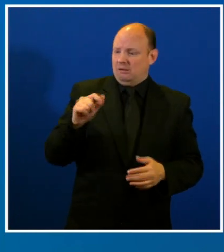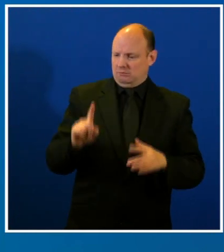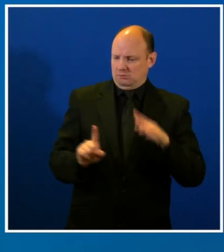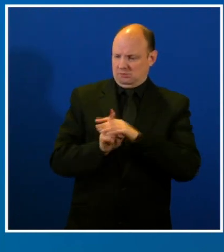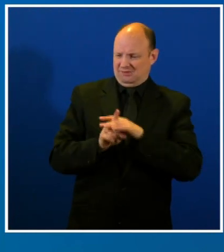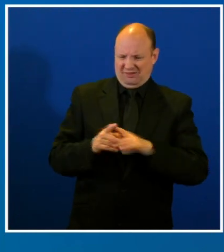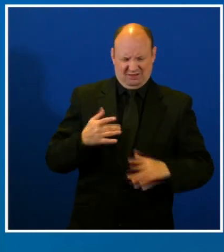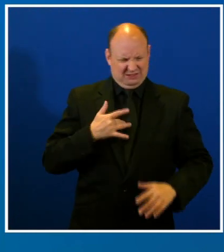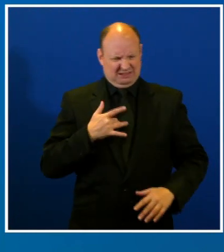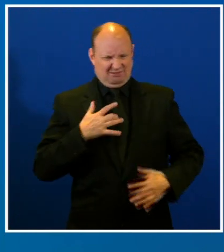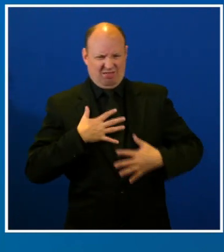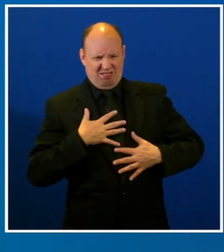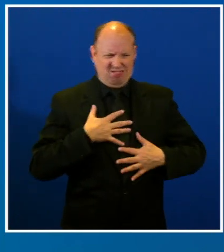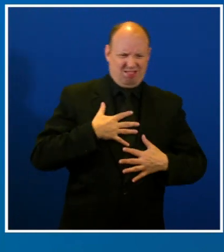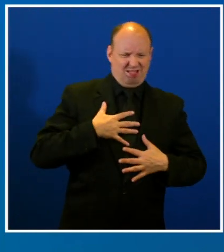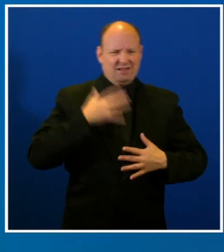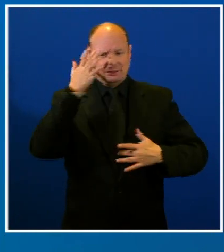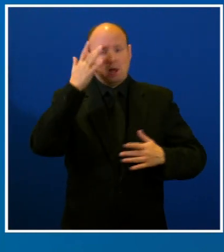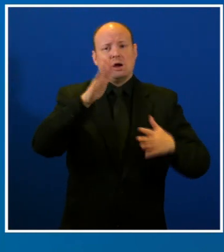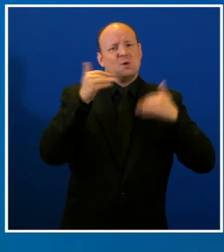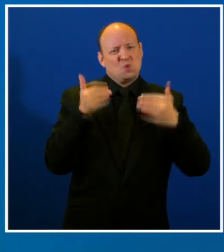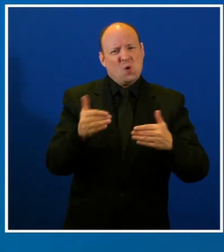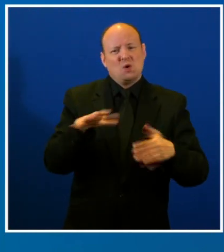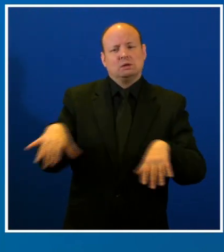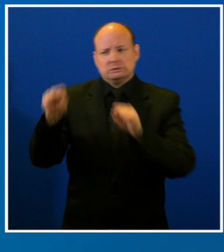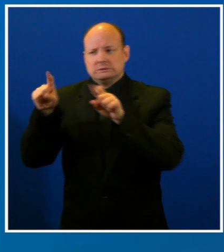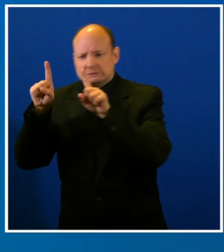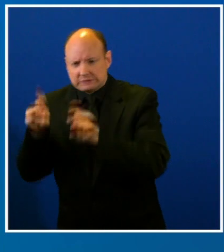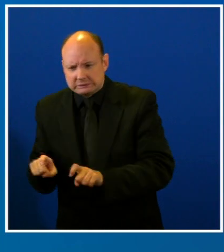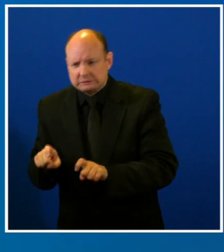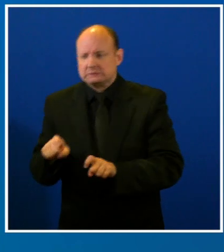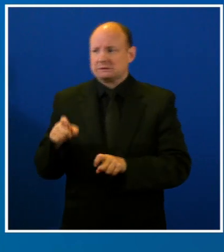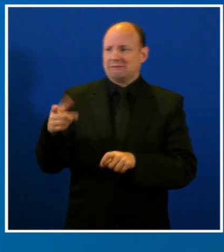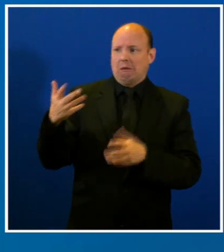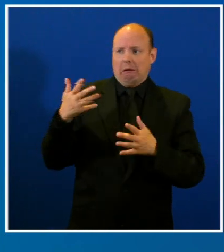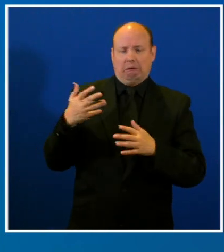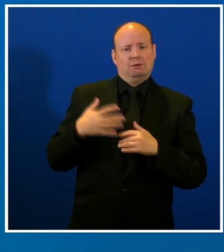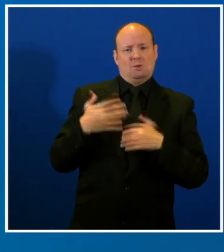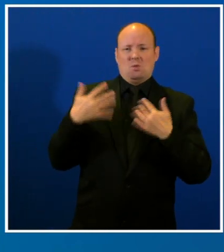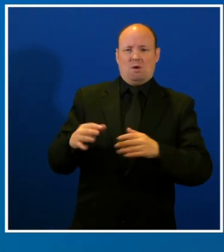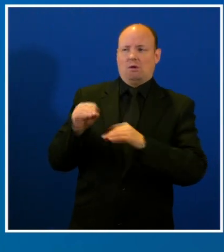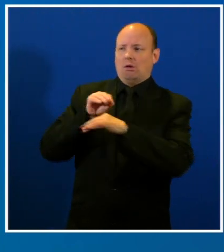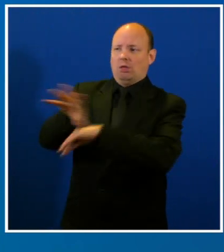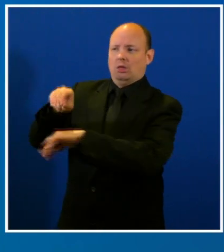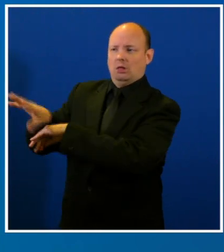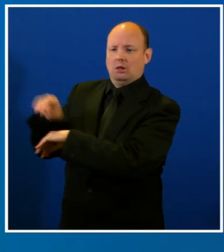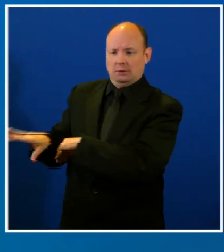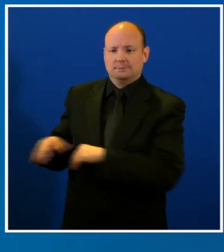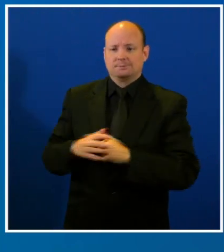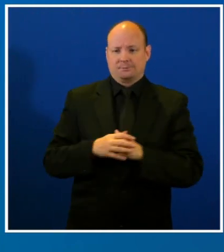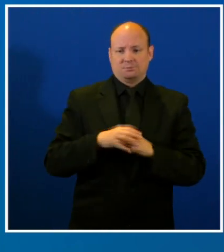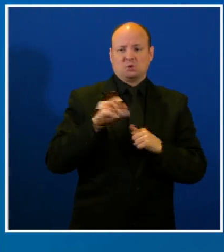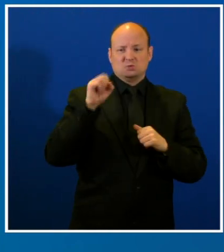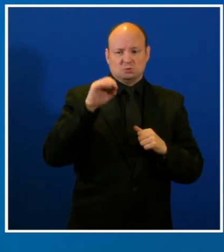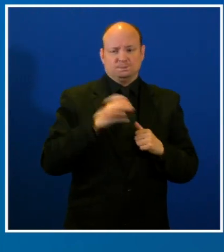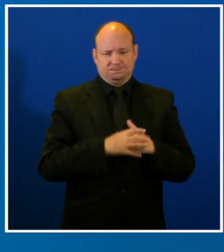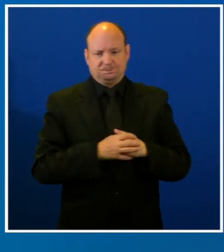exposed by a close contact. These continue to be challenging times for all of us. And while things may never quite be the